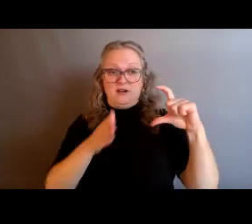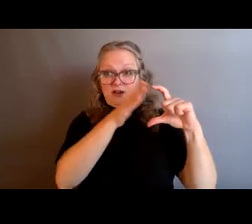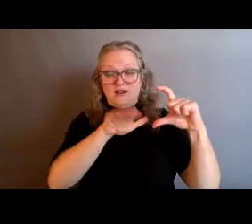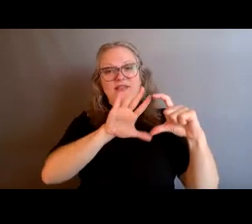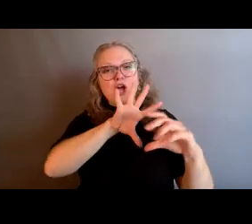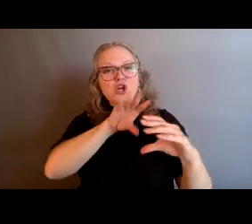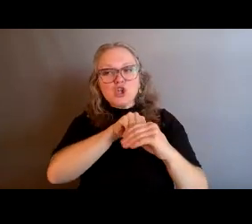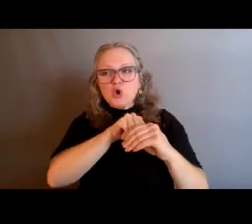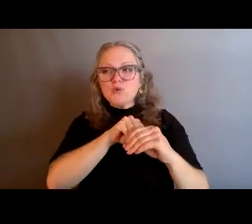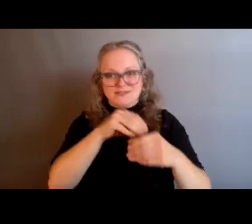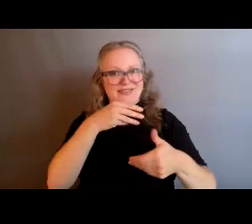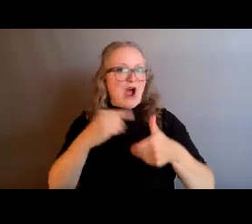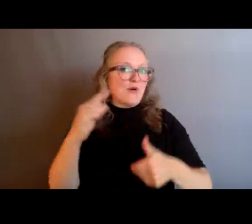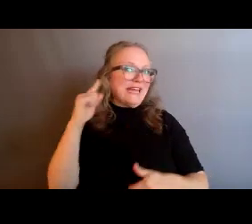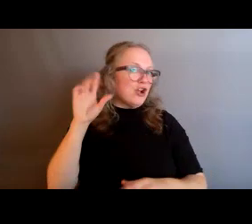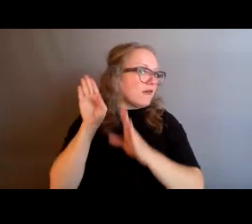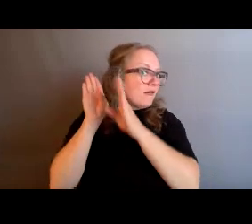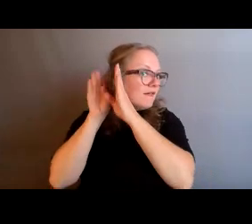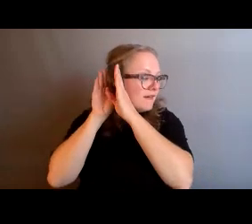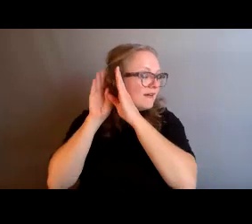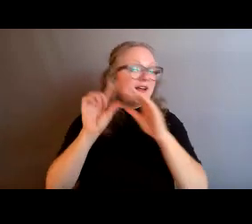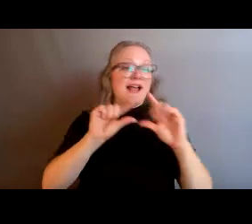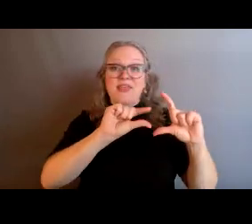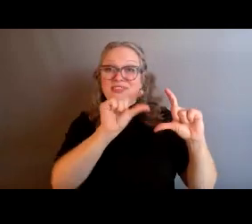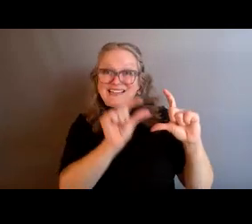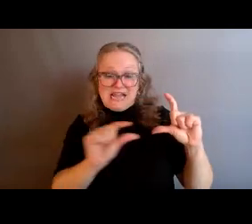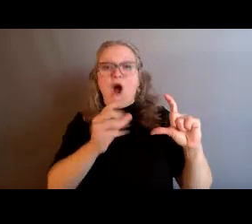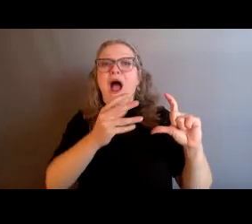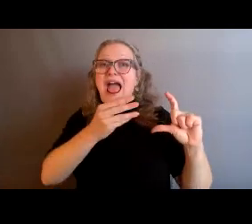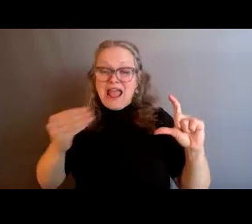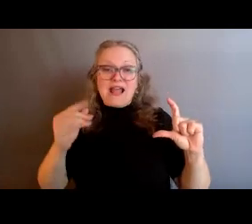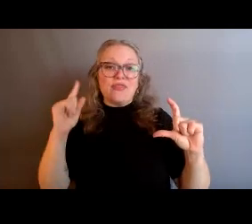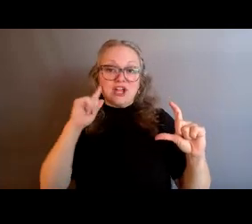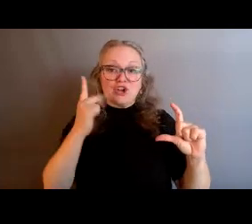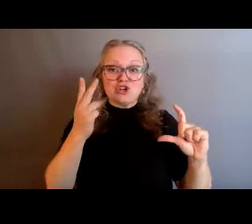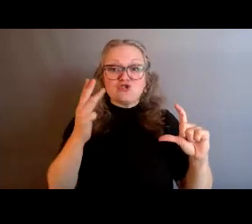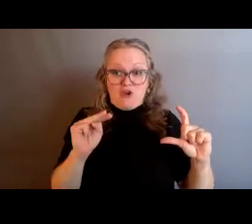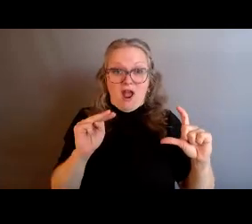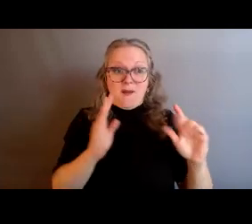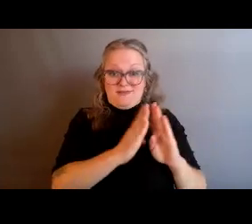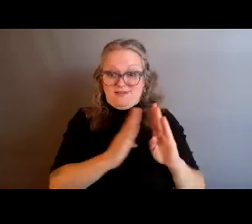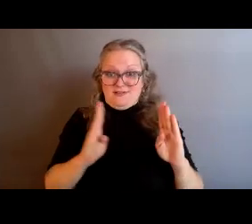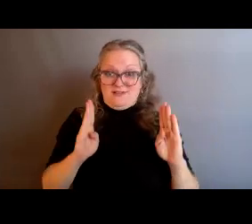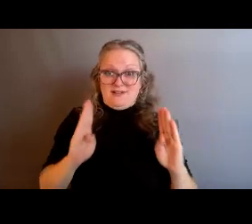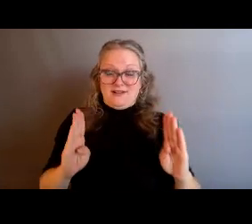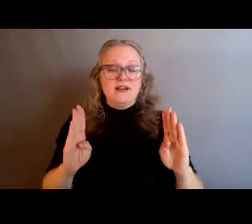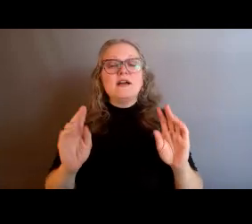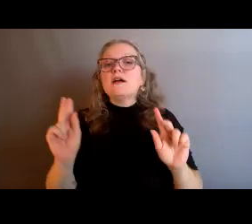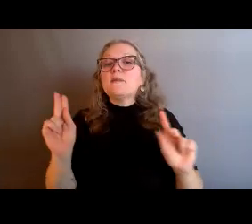outer ear and the canal and the ear drum. People coming to the clinic all the time.